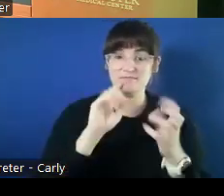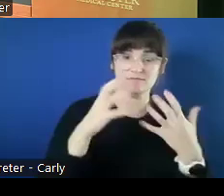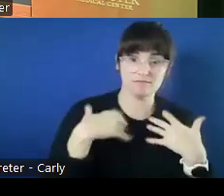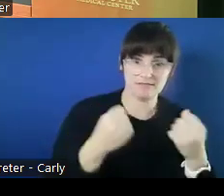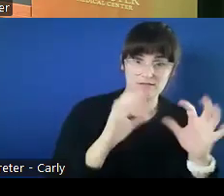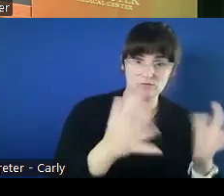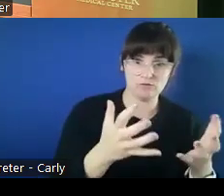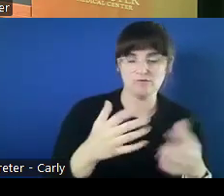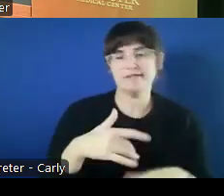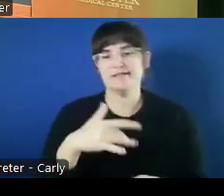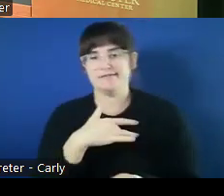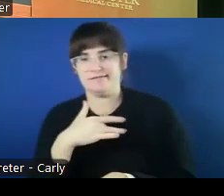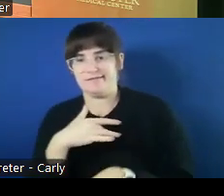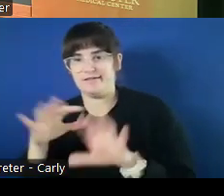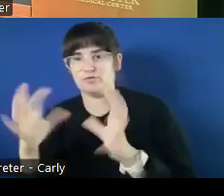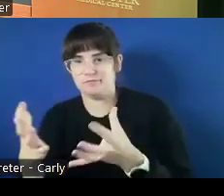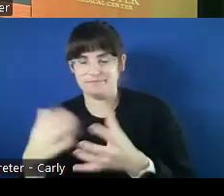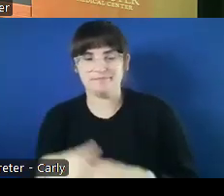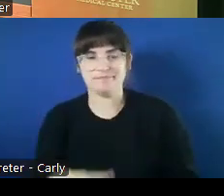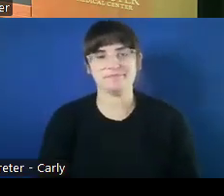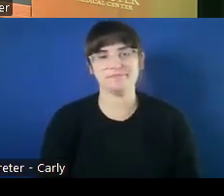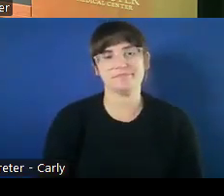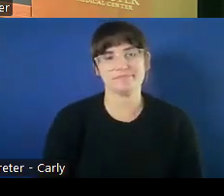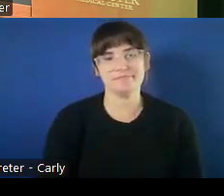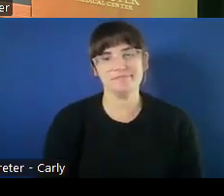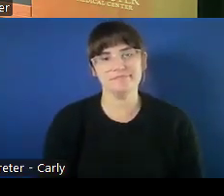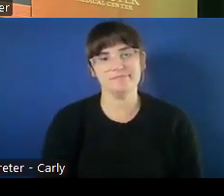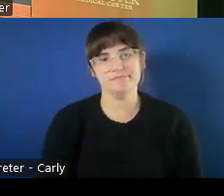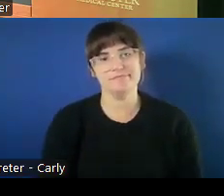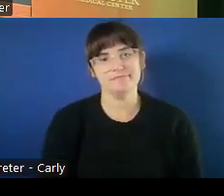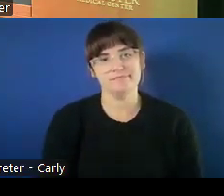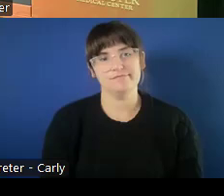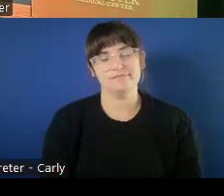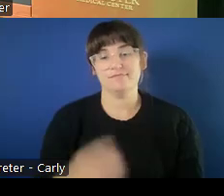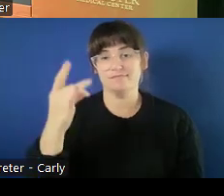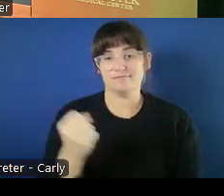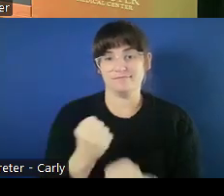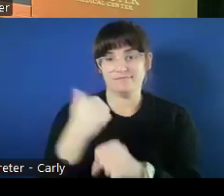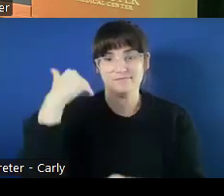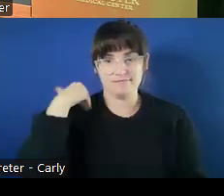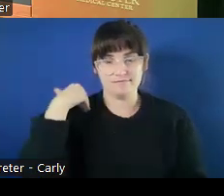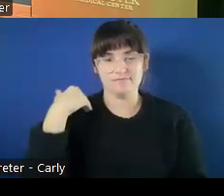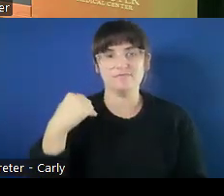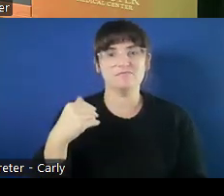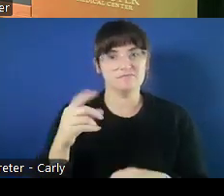uh cardiac populations so about eight years ago there was a meta analysis that looked at the